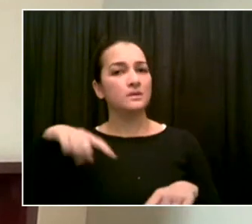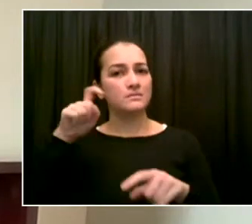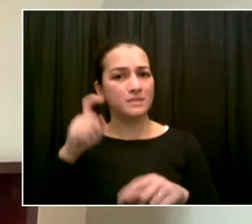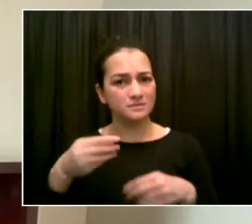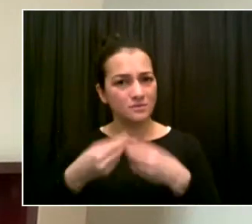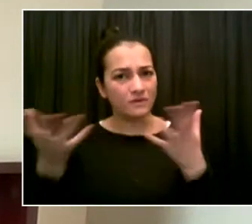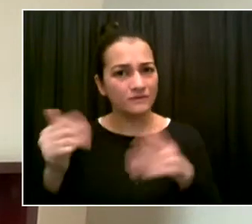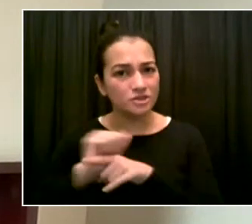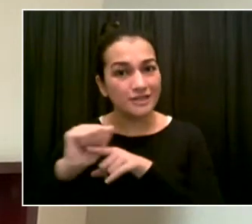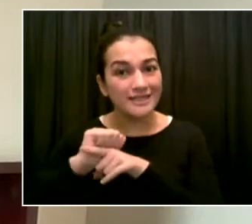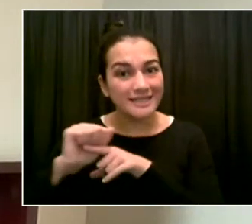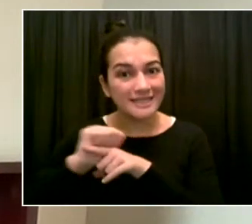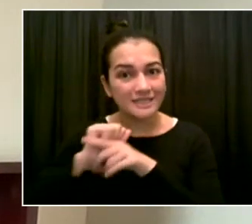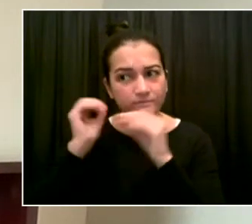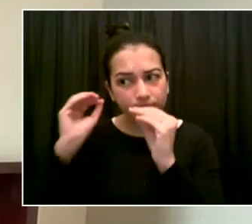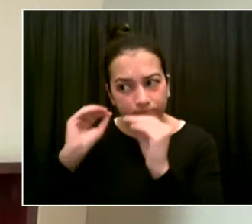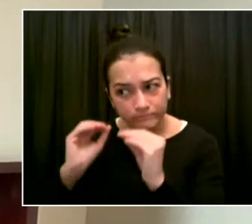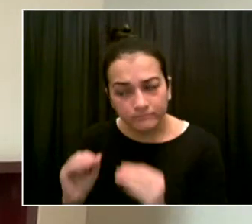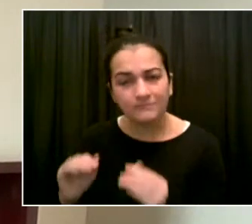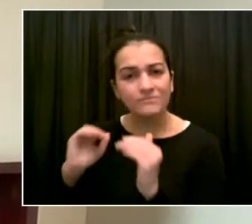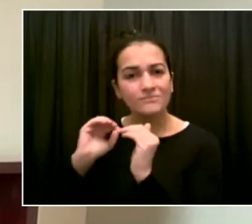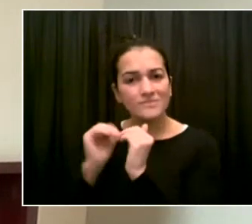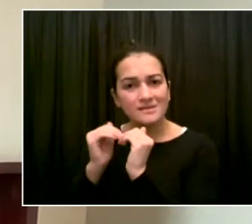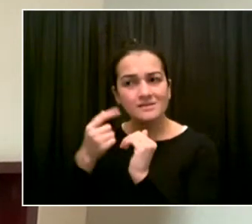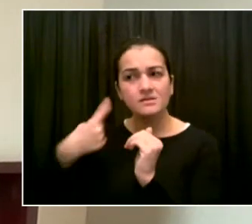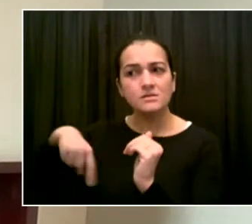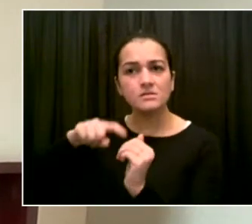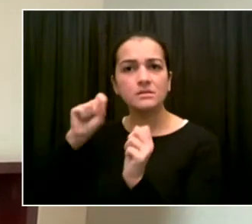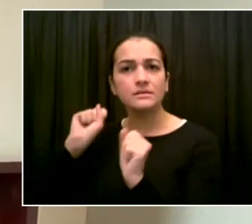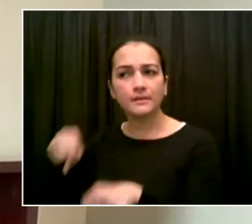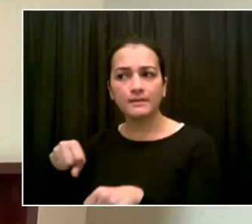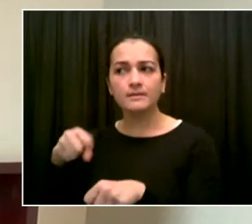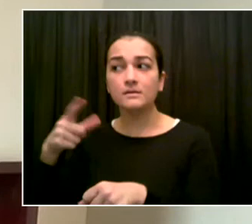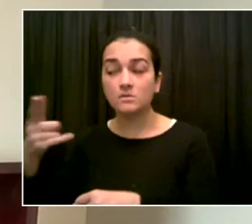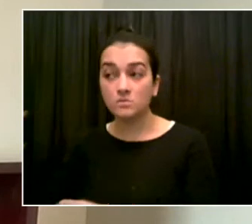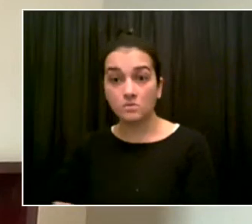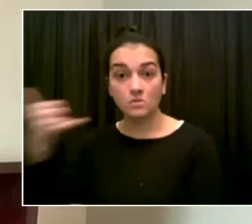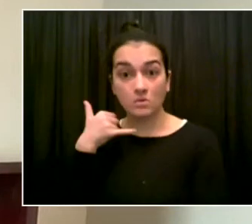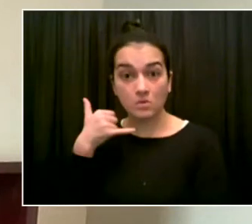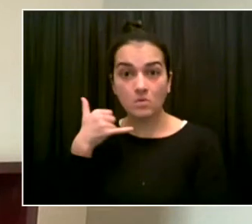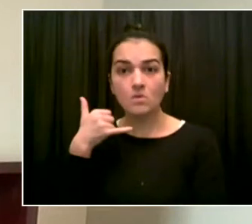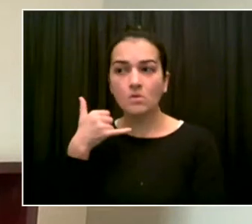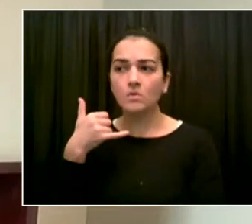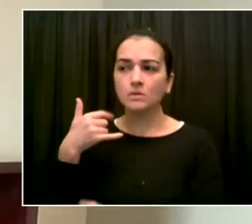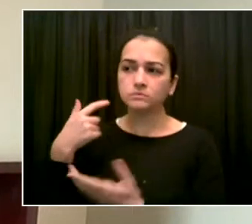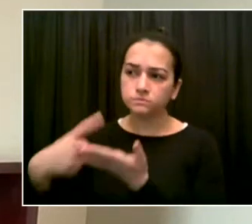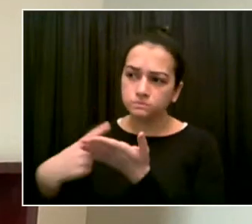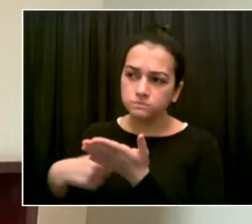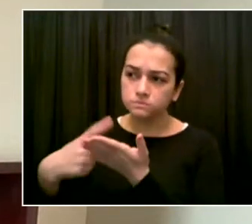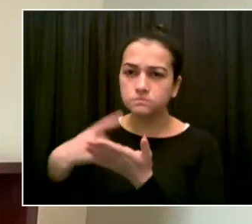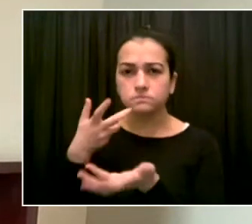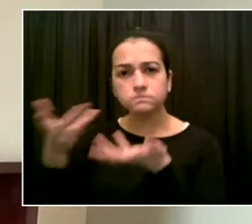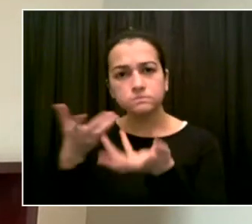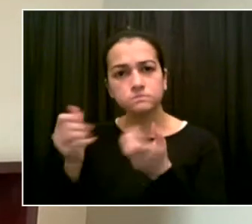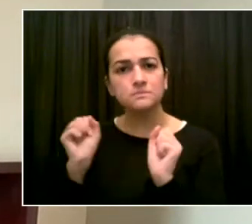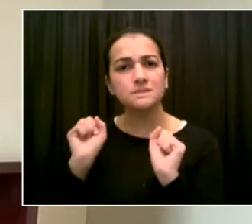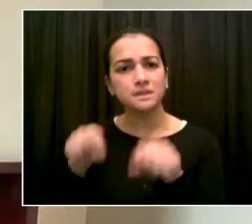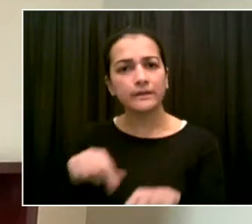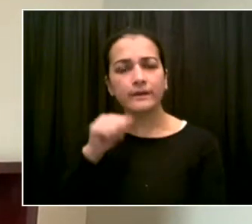HAWT WE ALL INTUITIVELY KNOW